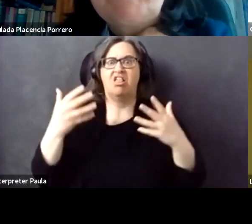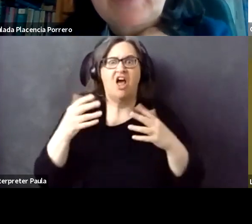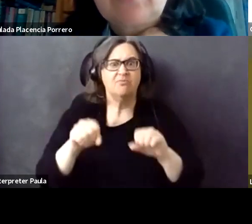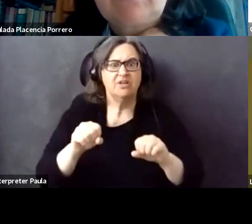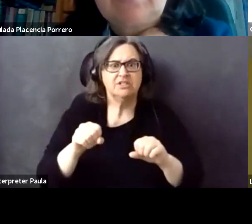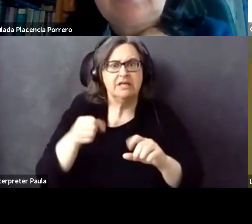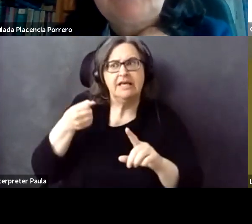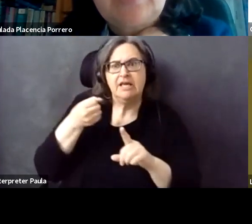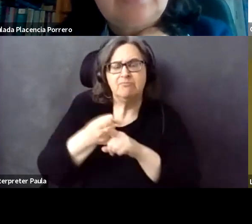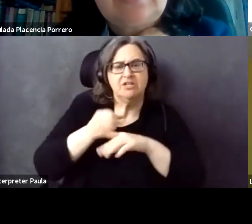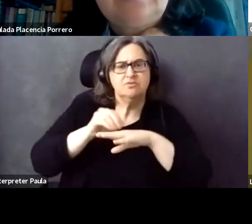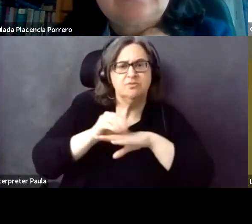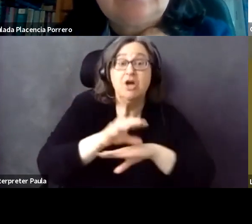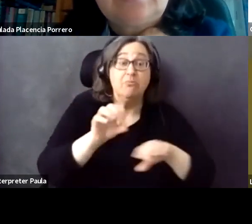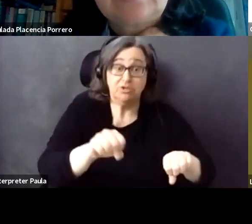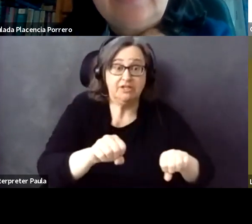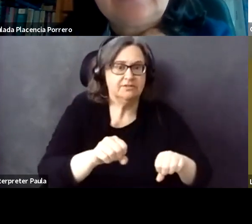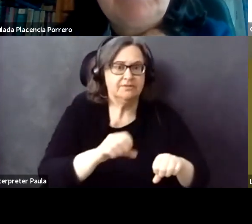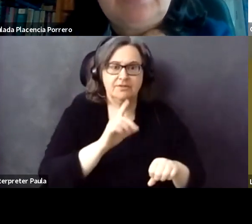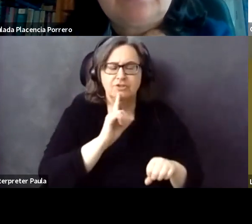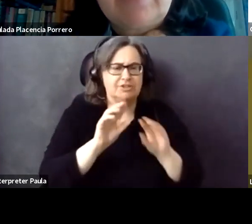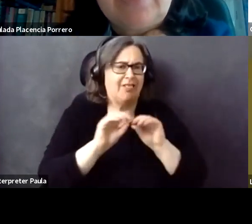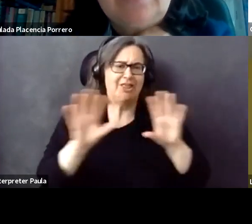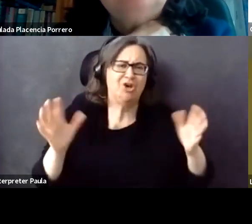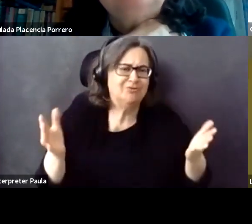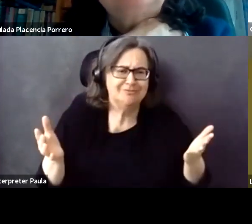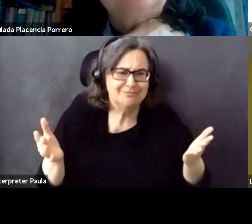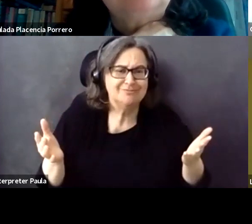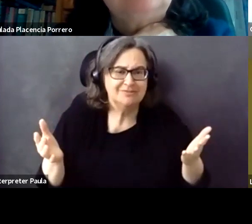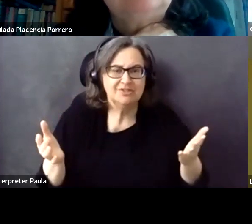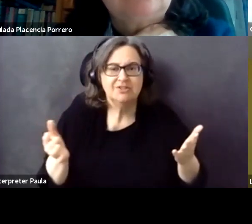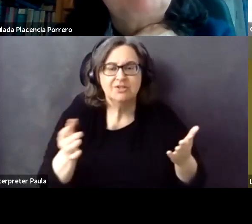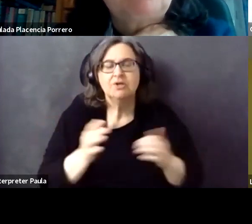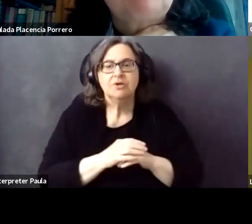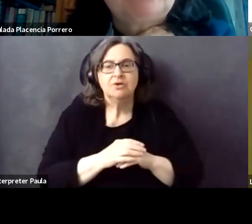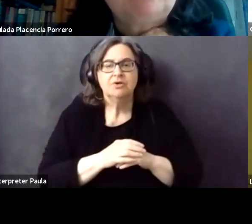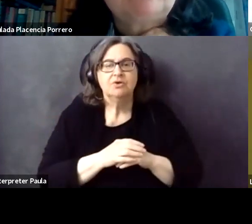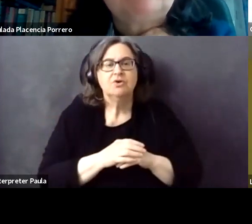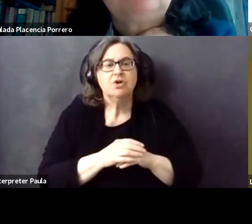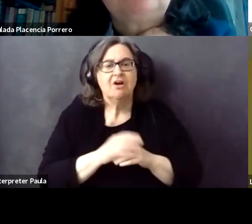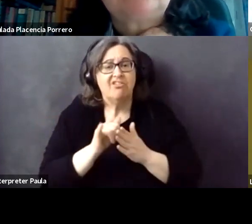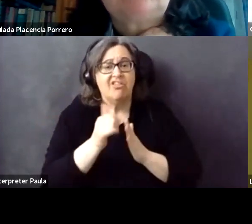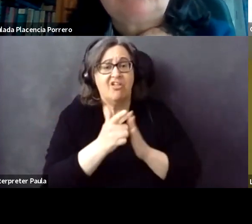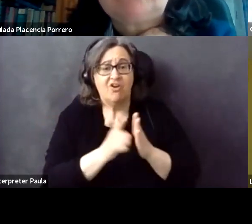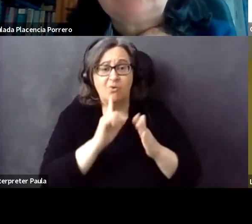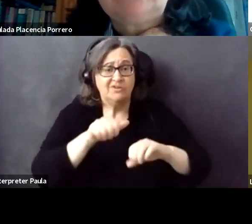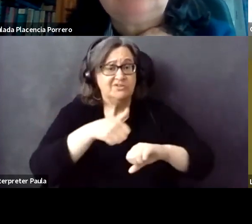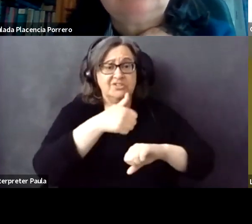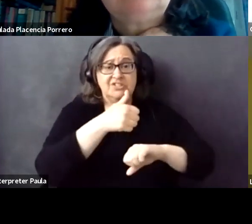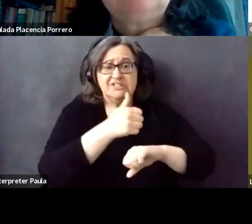I really hope it will have a lot of potential, a lot of impact, sorry. The potential